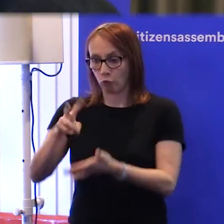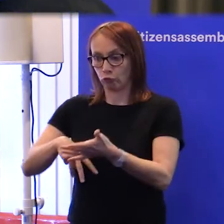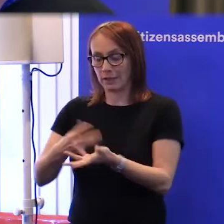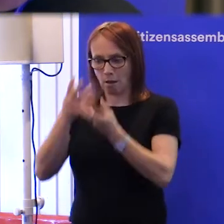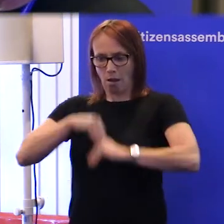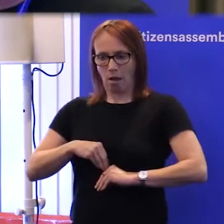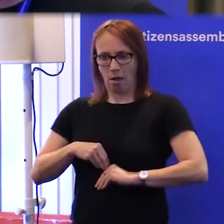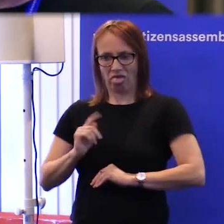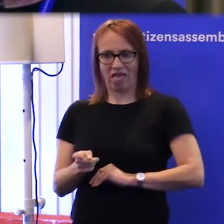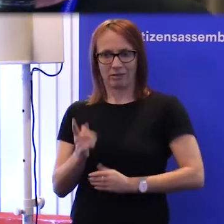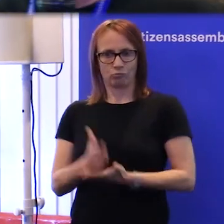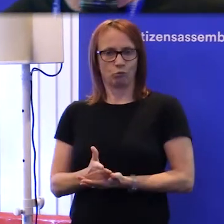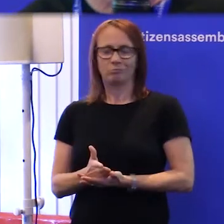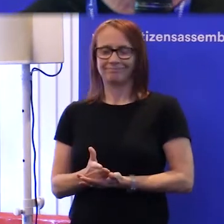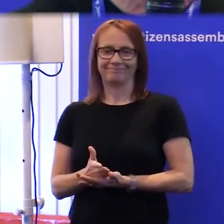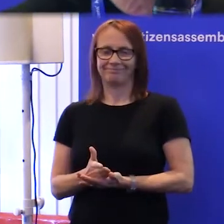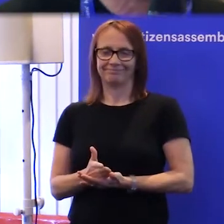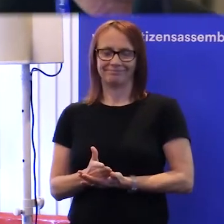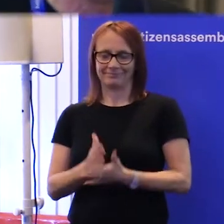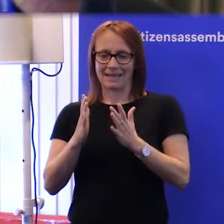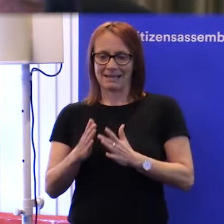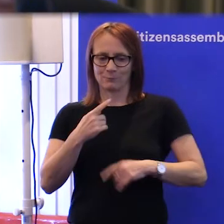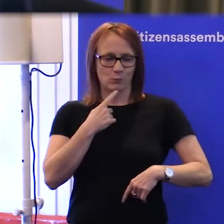becoming a much much more challenging thing for people to try understand and